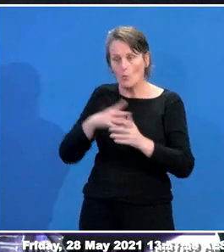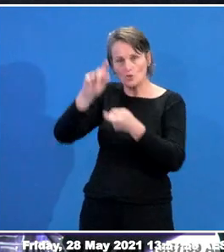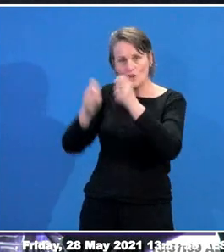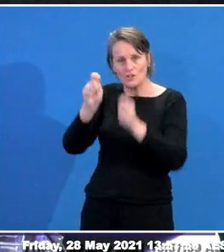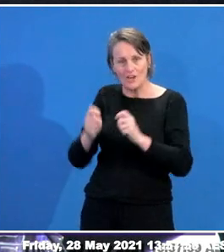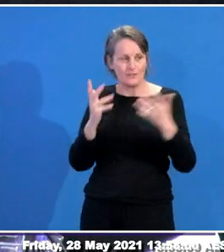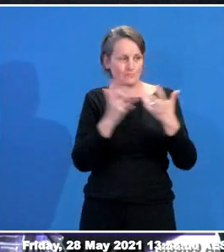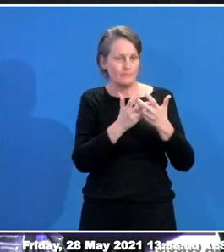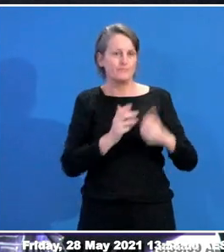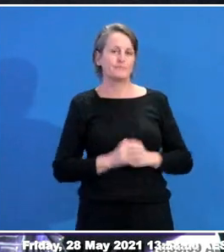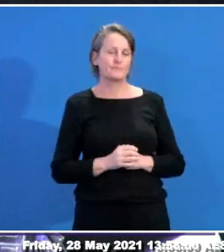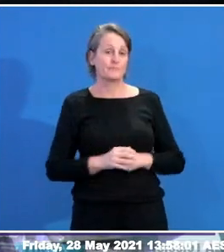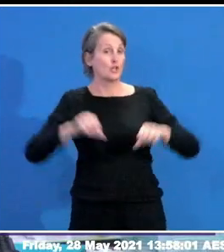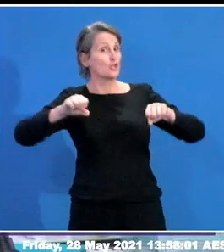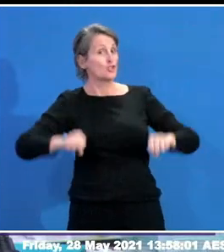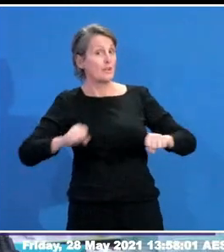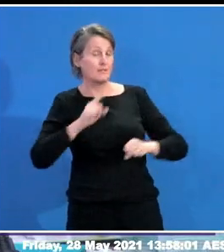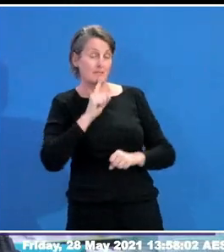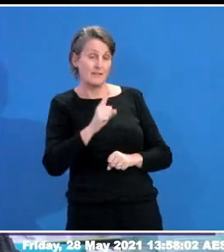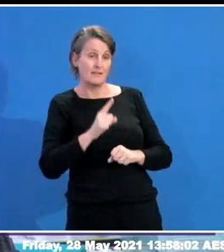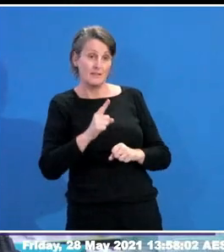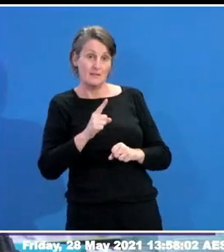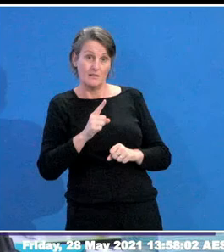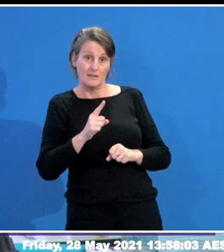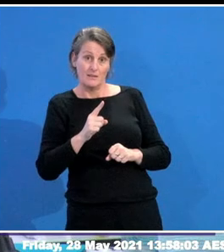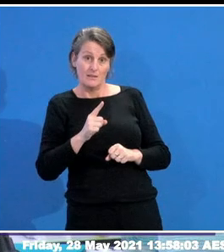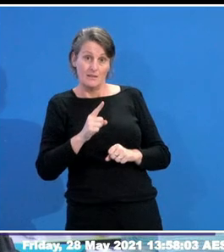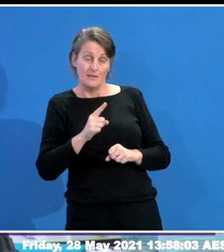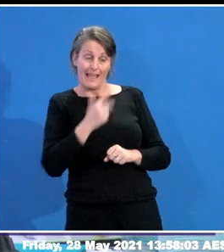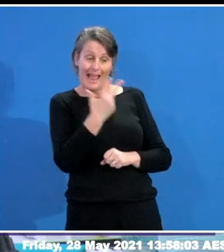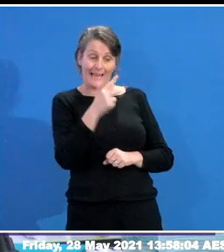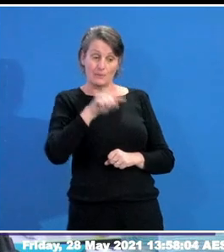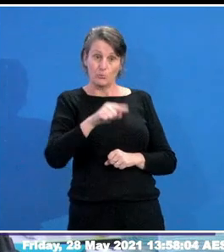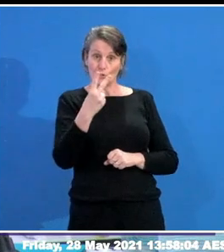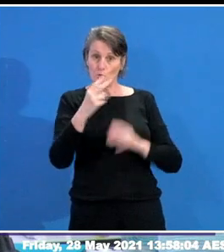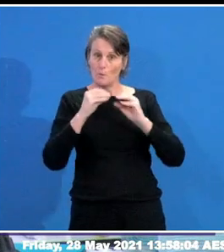Is that cost of that kind of home modification figure included in the $8.2 billion you mentioned earlier?